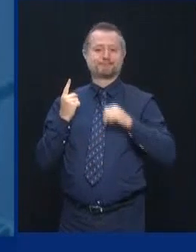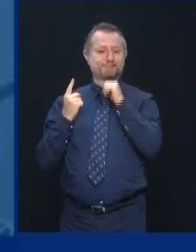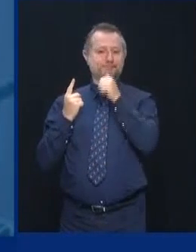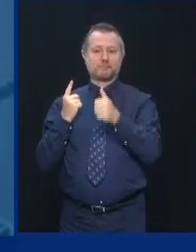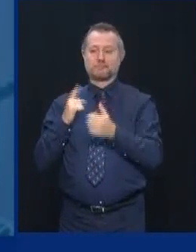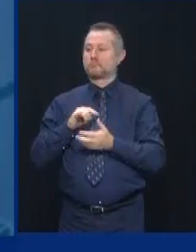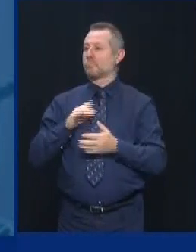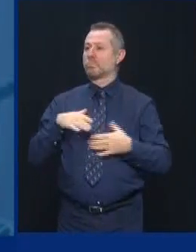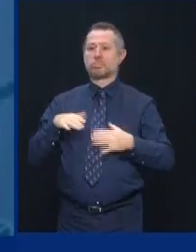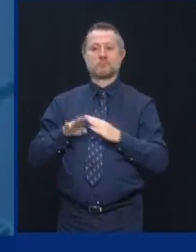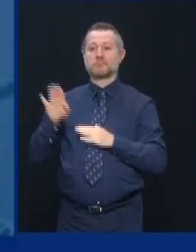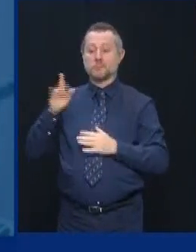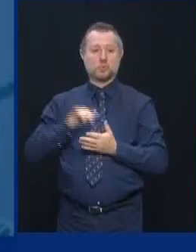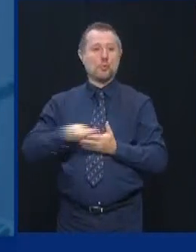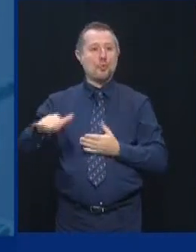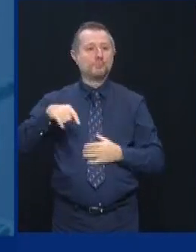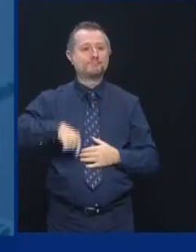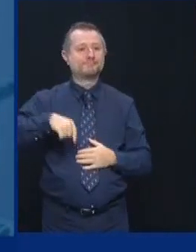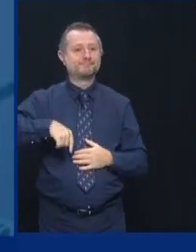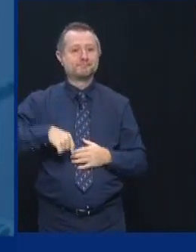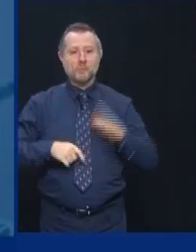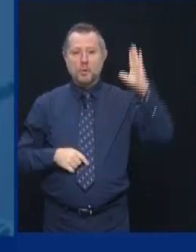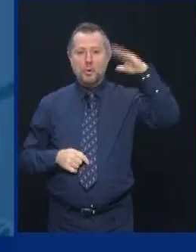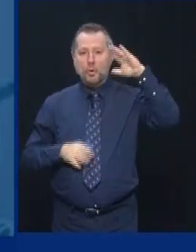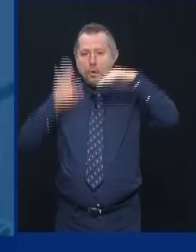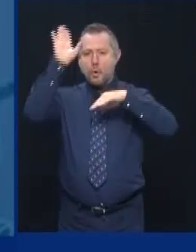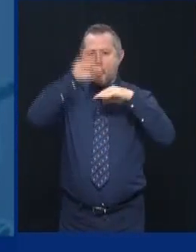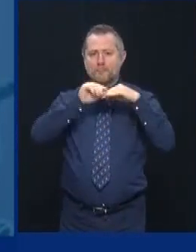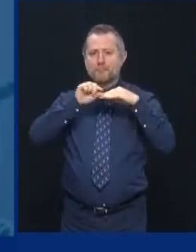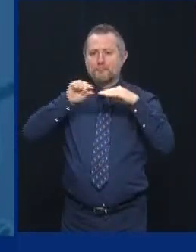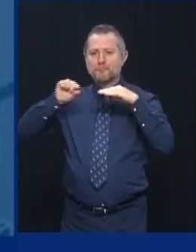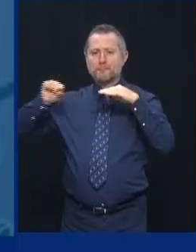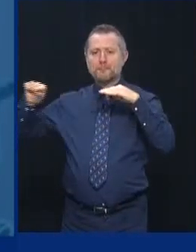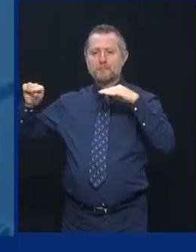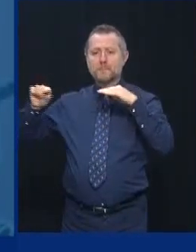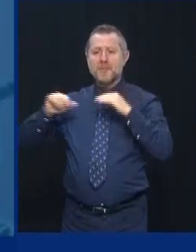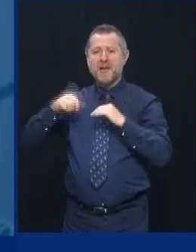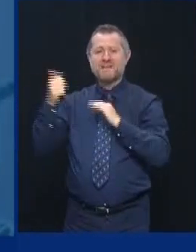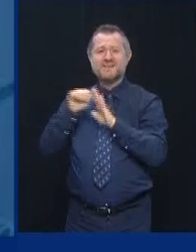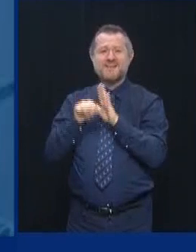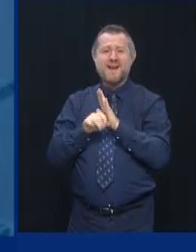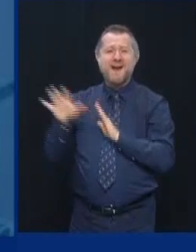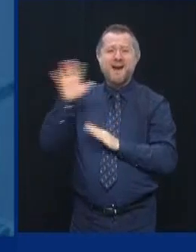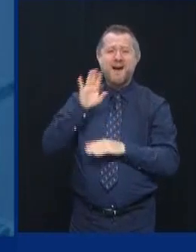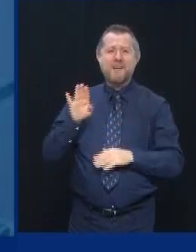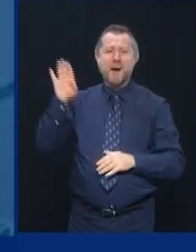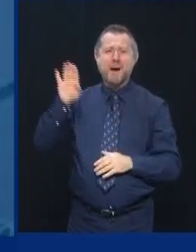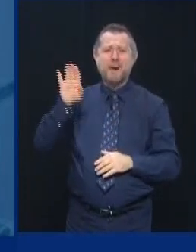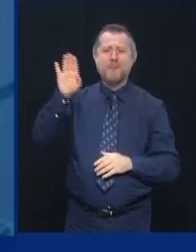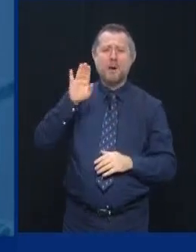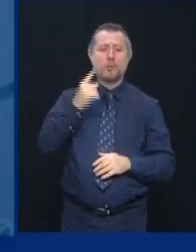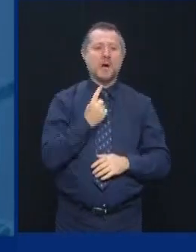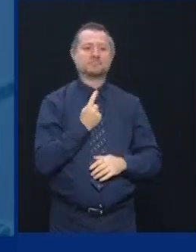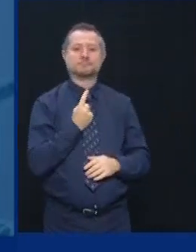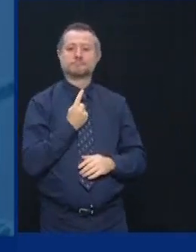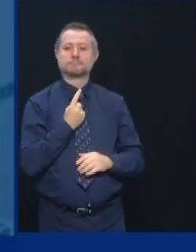BEWARE THE FALL, HAS BEEN RIGHT. NEW YORK IS THE OUTLIAR IN ALL